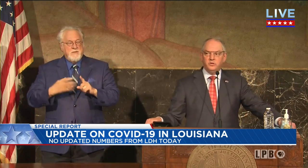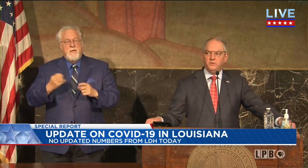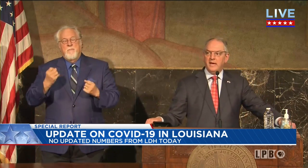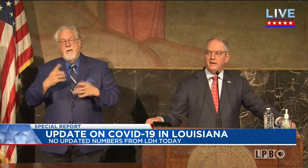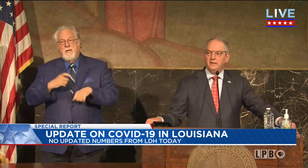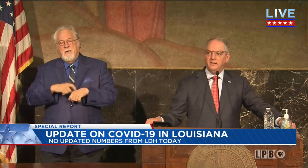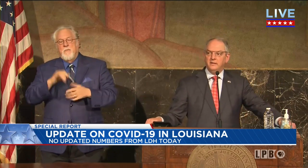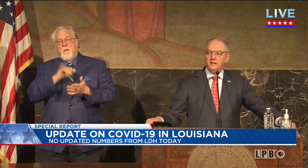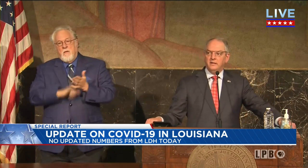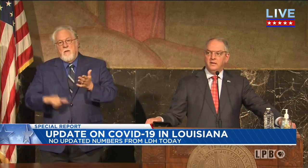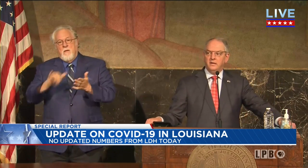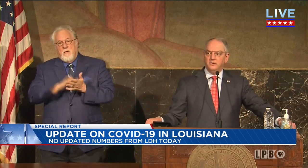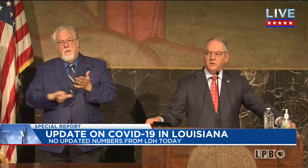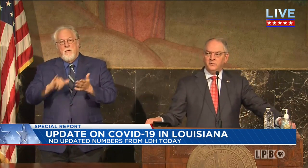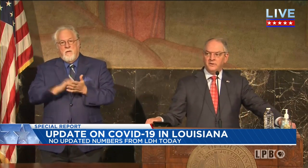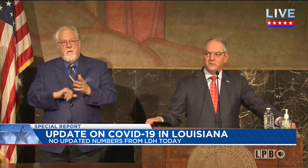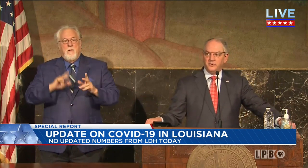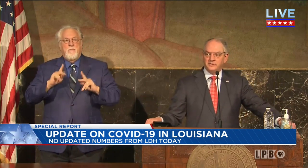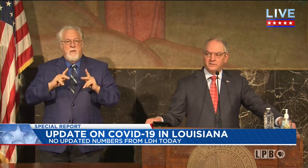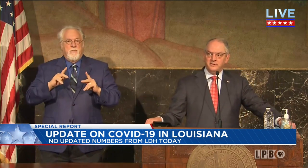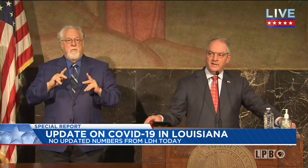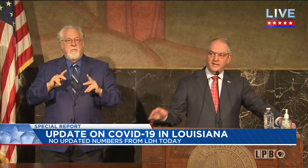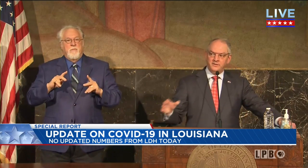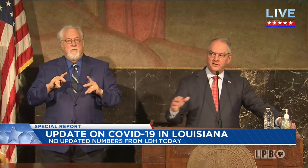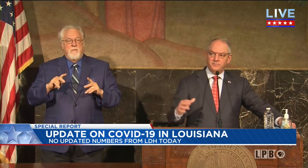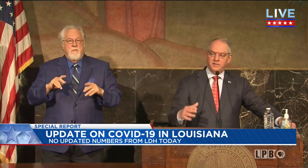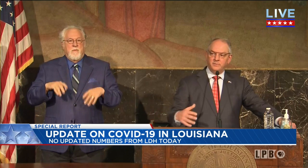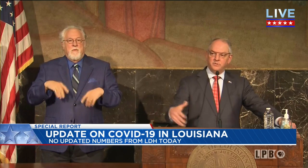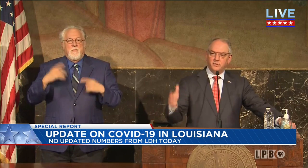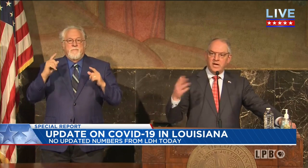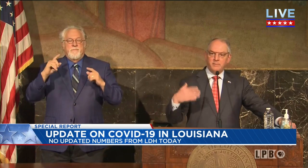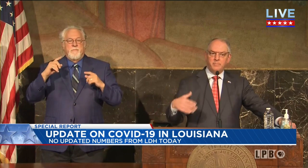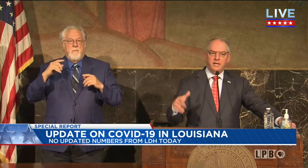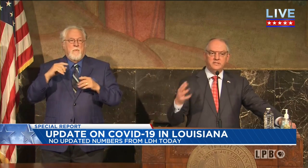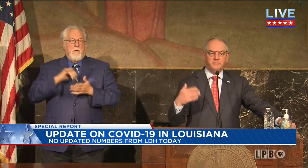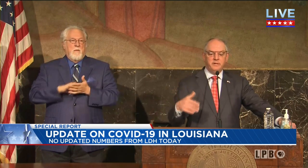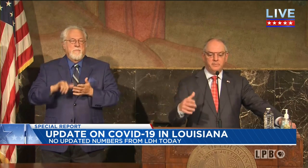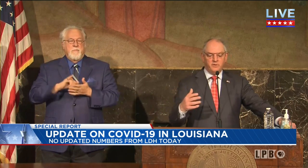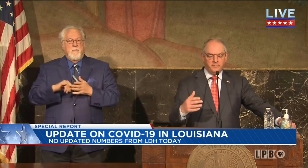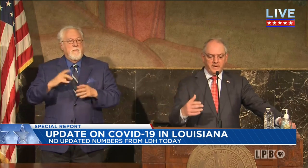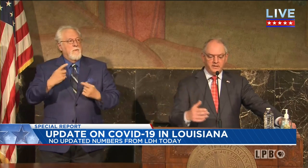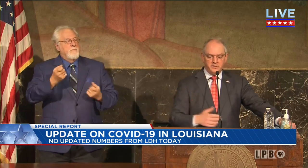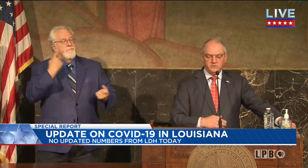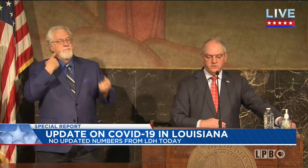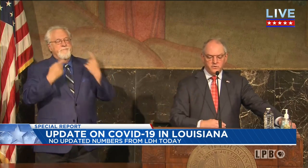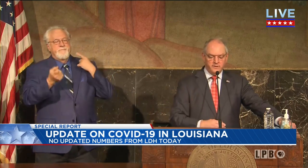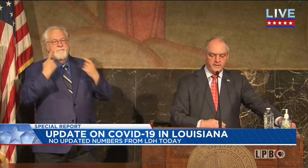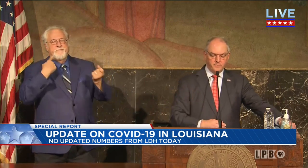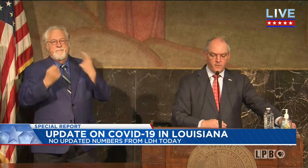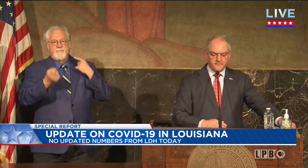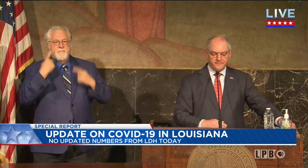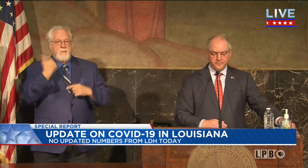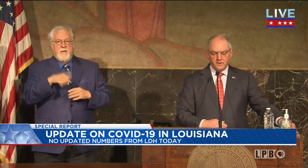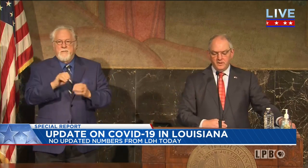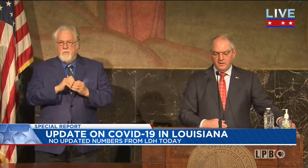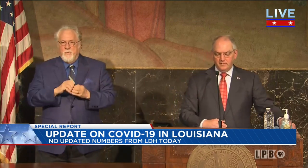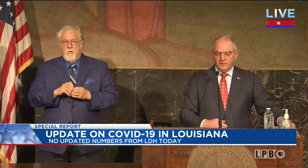PRECAUTIONS. I KNOW THAT WE'VE BEEN DELIVERING THE SAME MESSAGE OVER THE PAST FEW MONTHS.